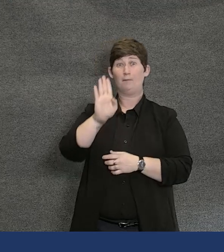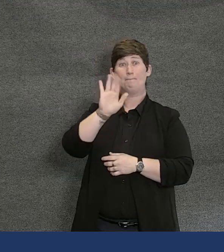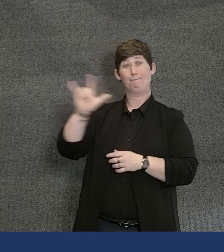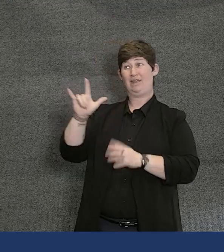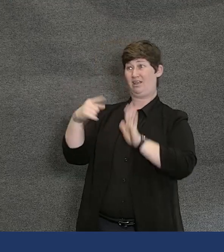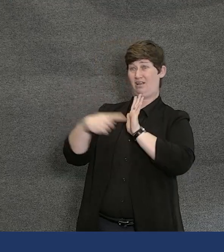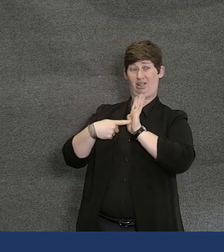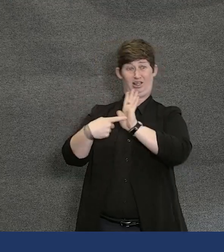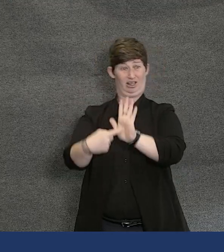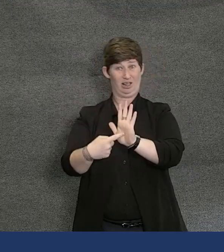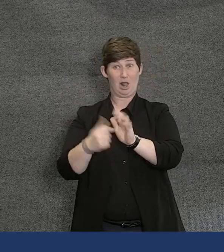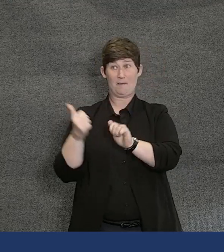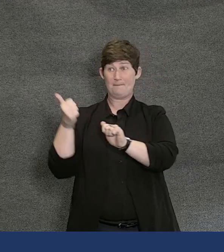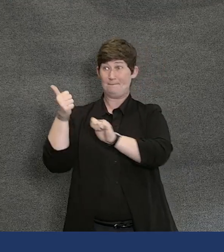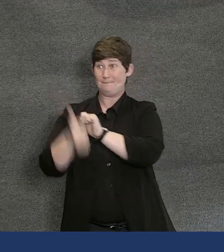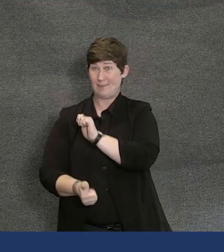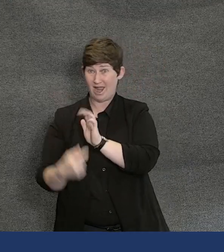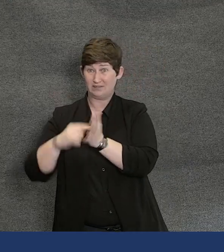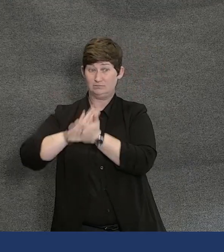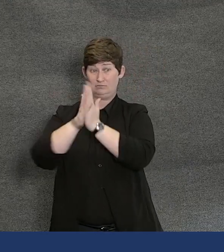they may not know then how does it actually